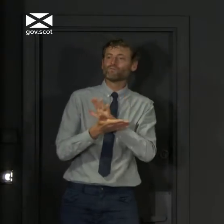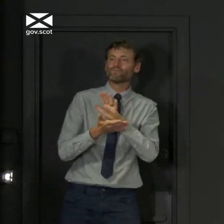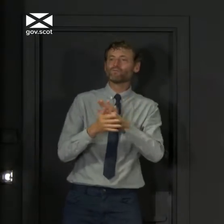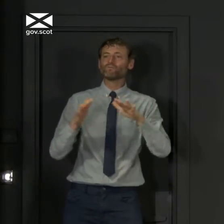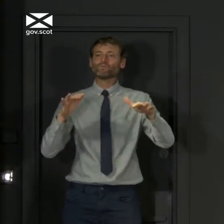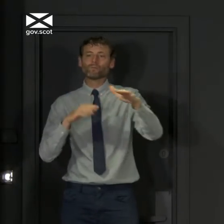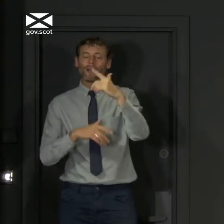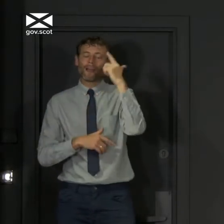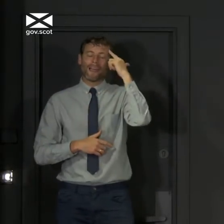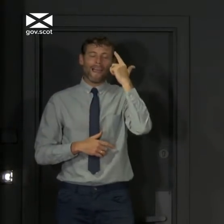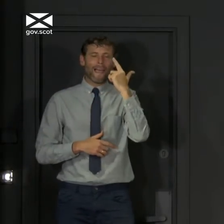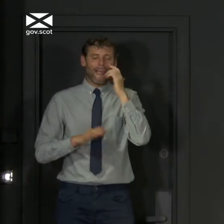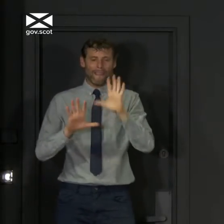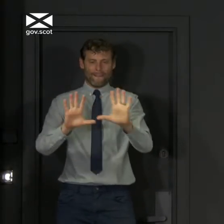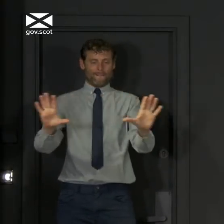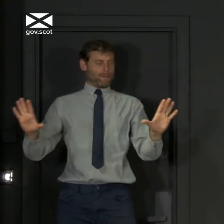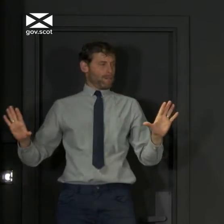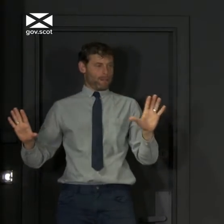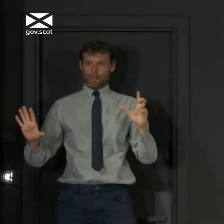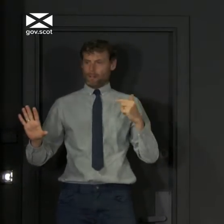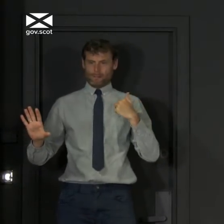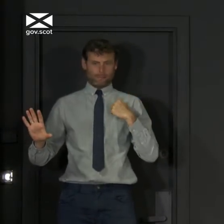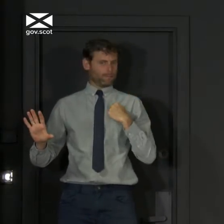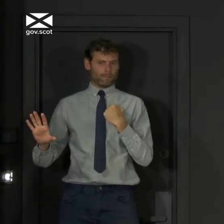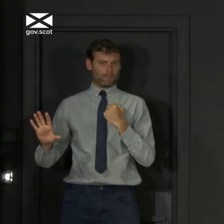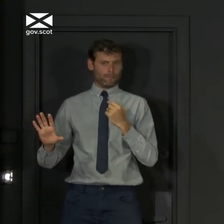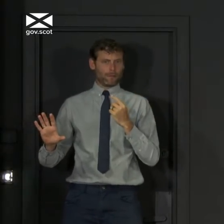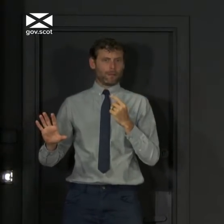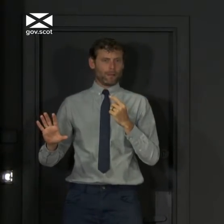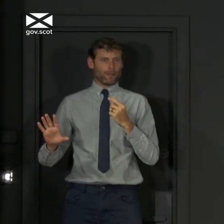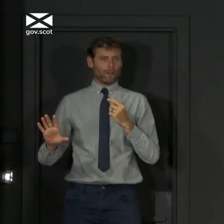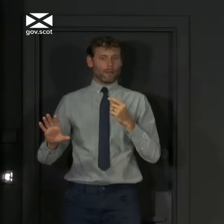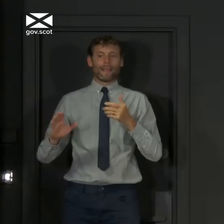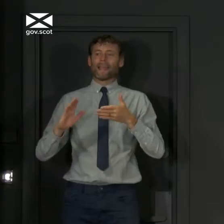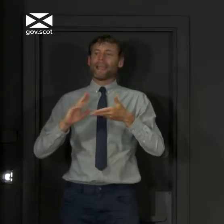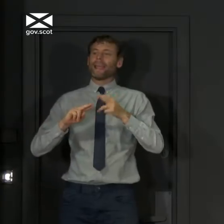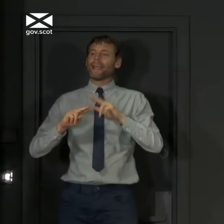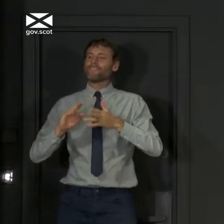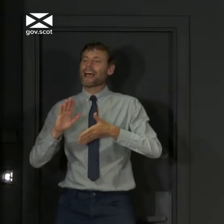is the point that I alluded to at the outset - please take litter home with you. Refuse